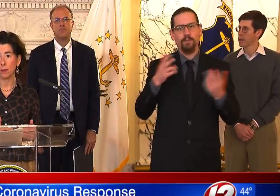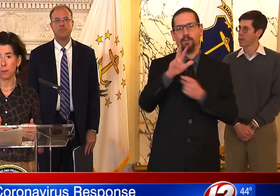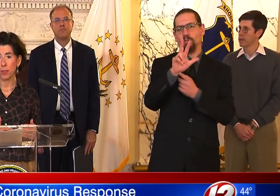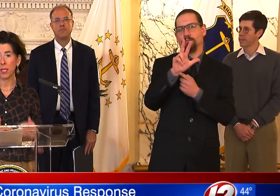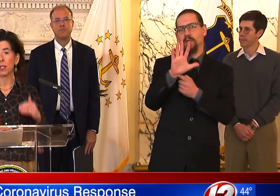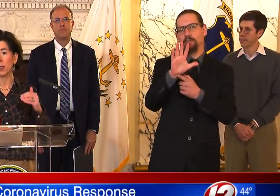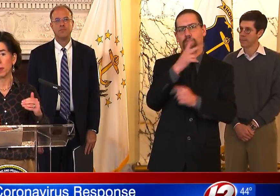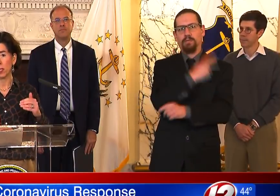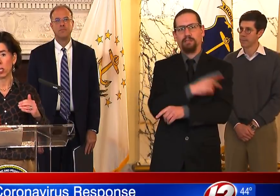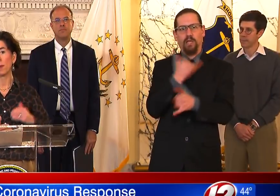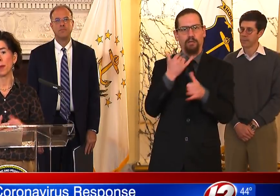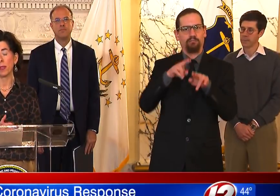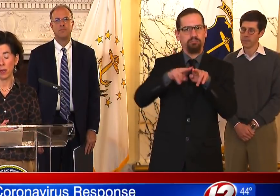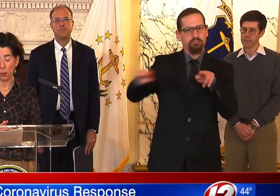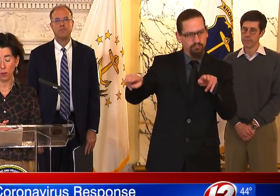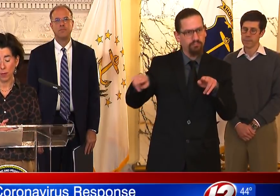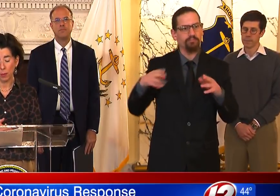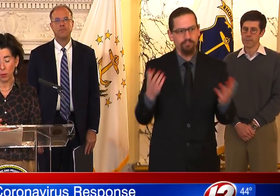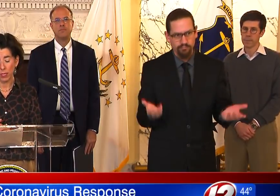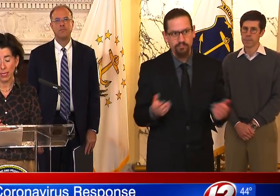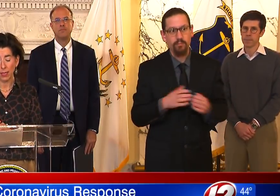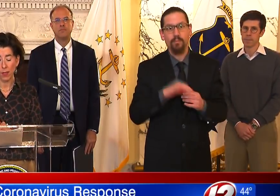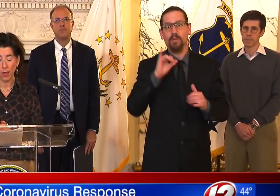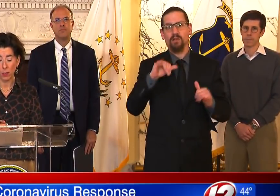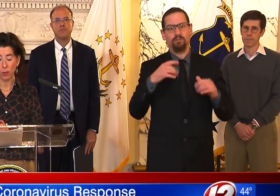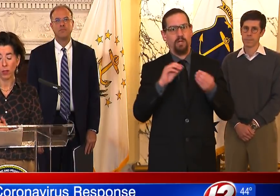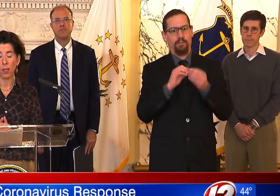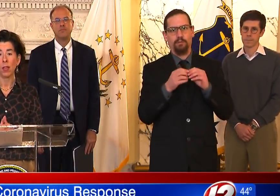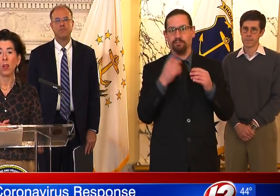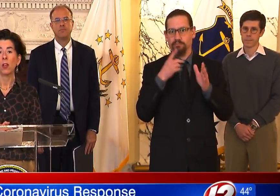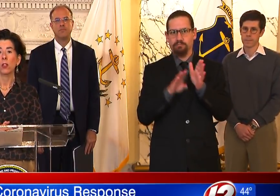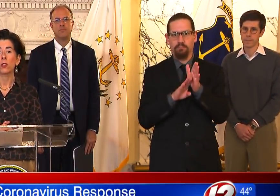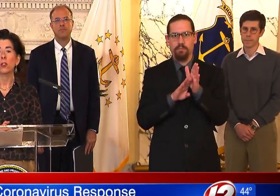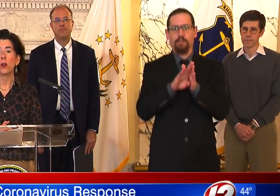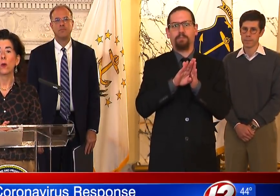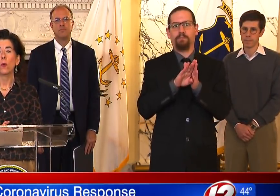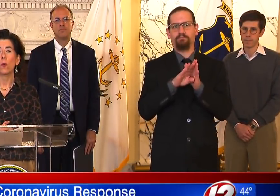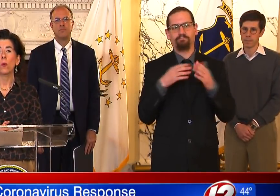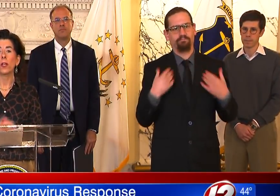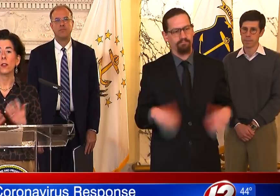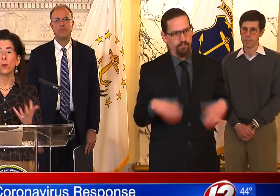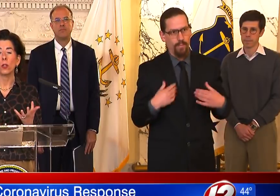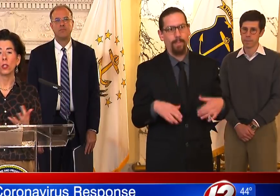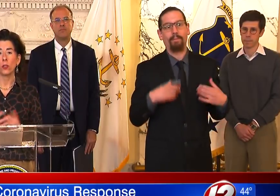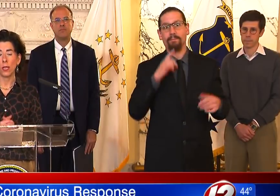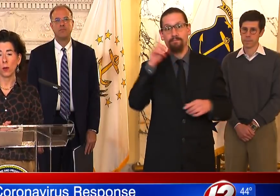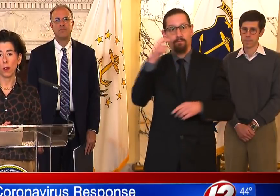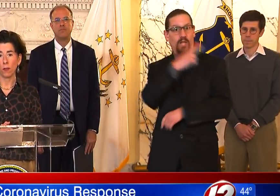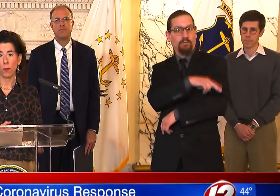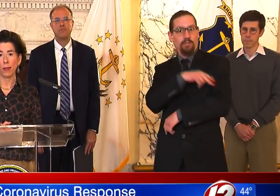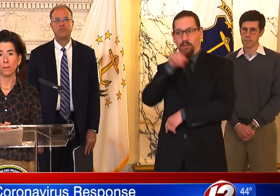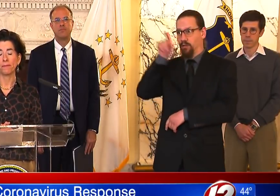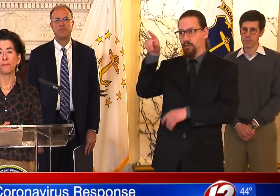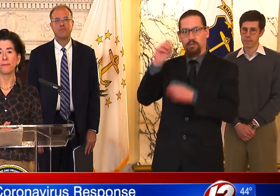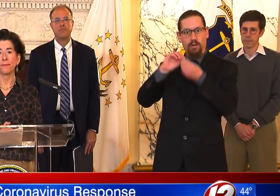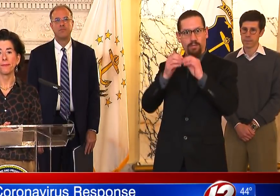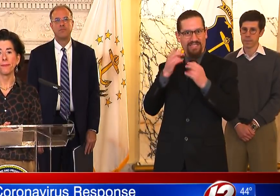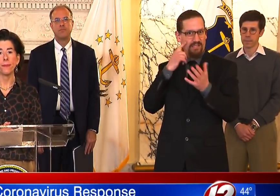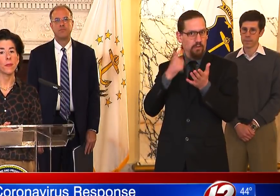WE HAVE 35 PEOPLE IN THE HOSPITAL. THAT IS A BIG JUMP. THAT IS A PARTICULARLY BIG JUMP